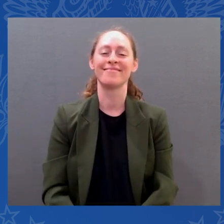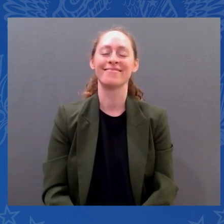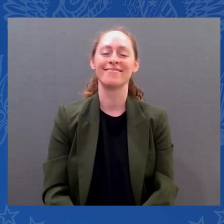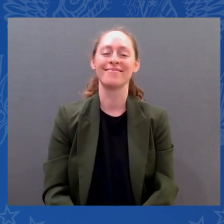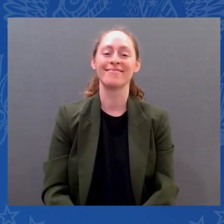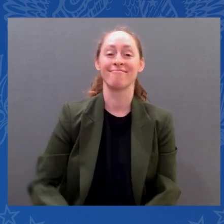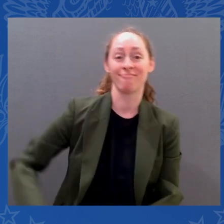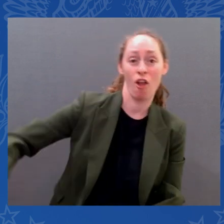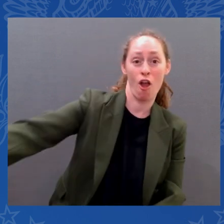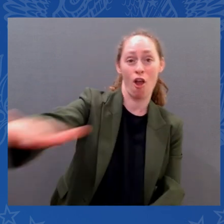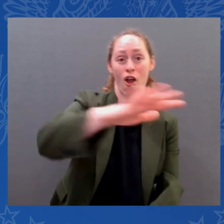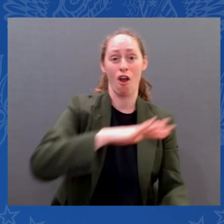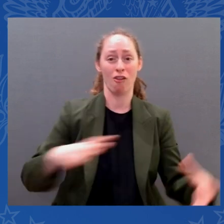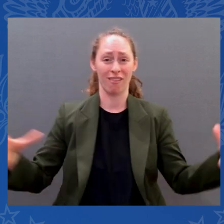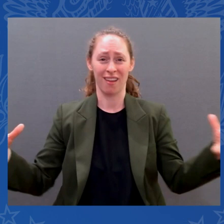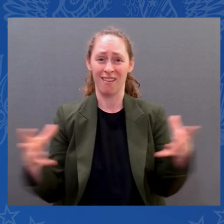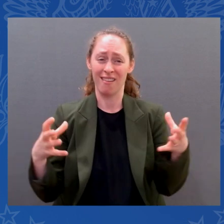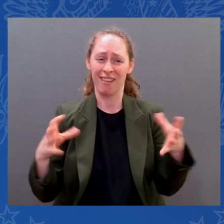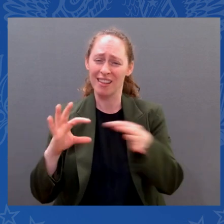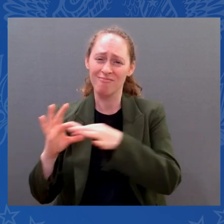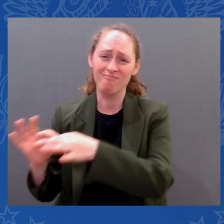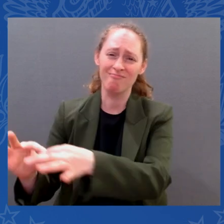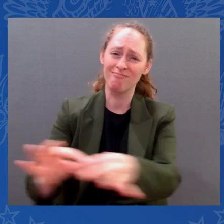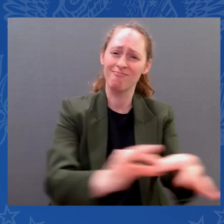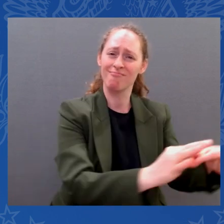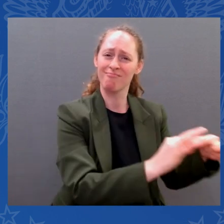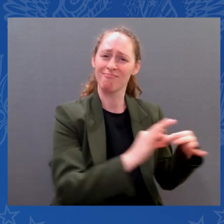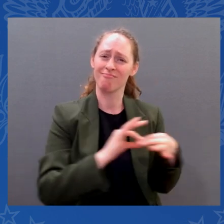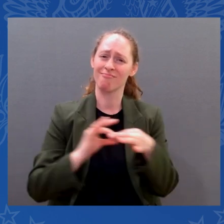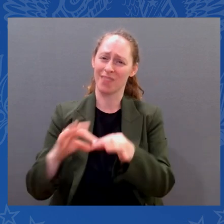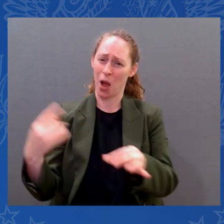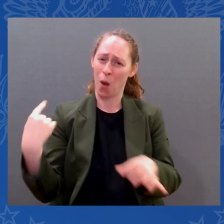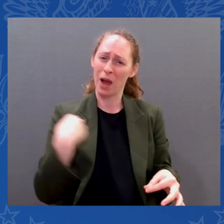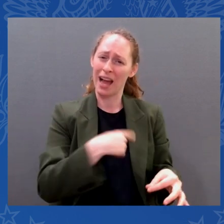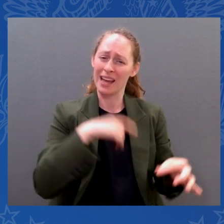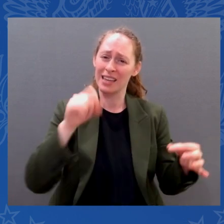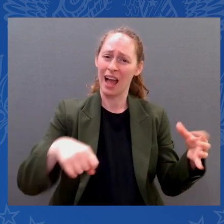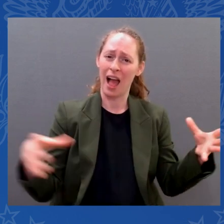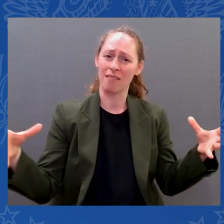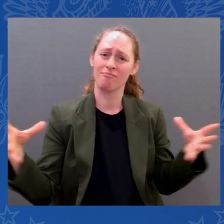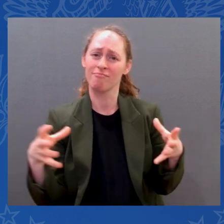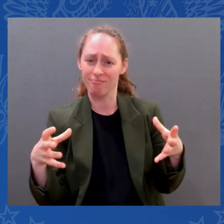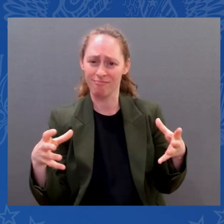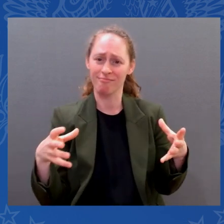of American history. With that, it is my great honor to introduce